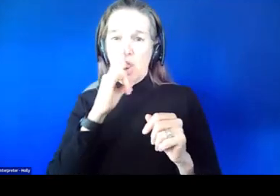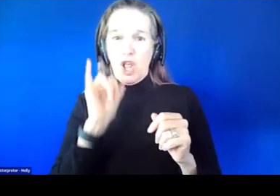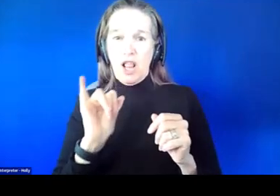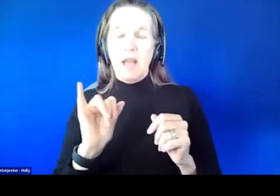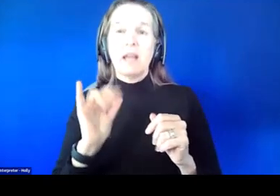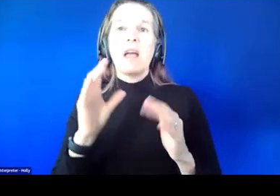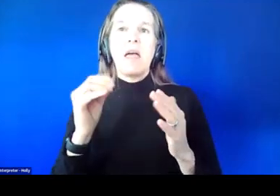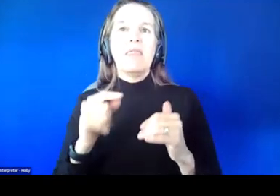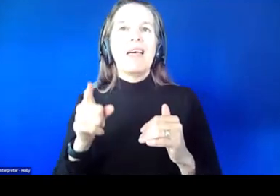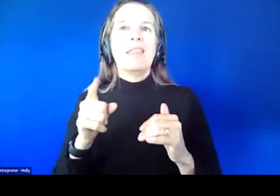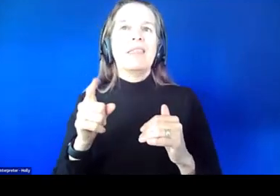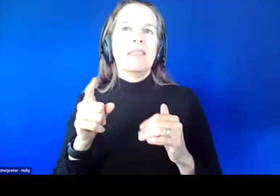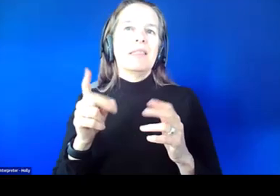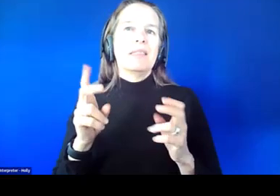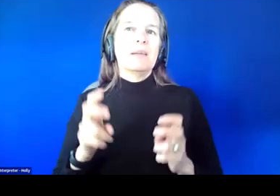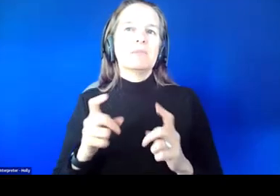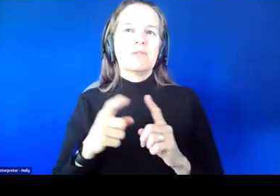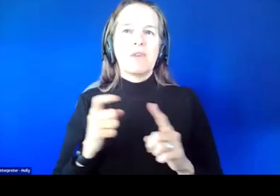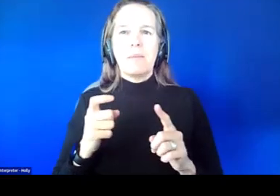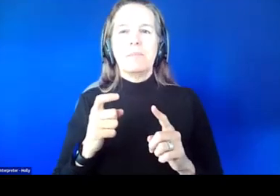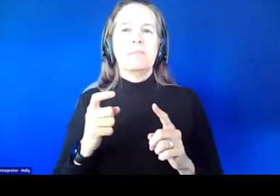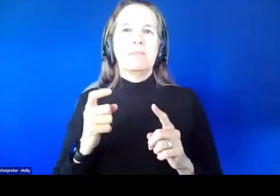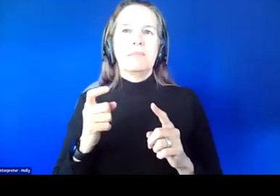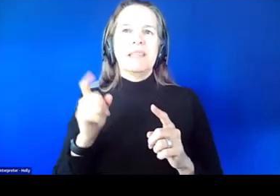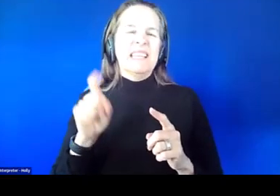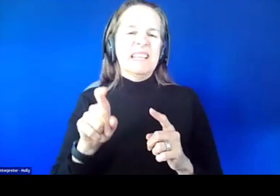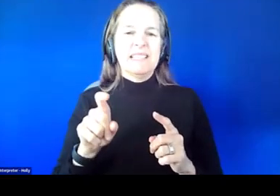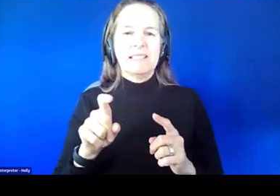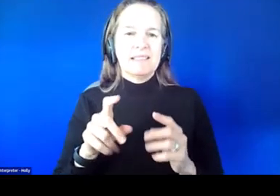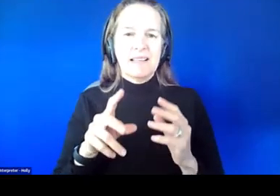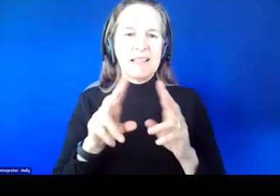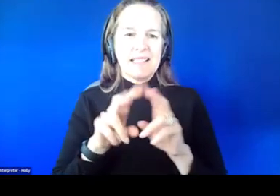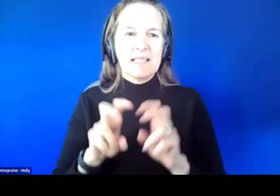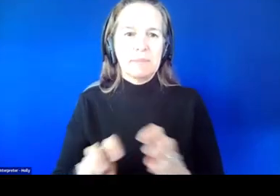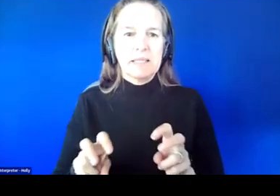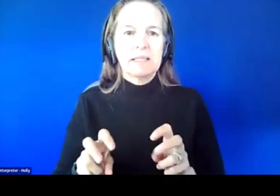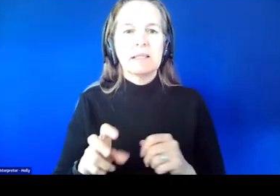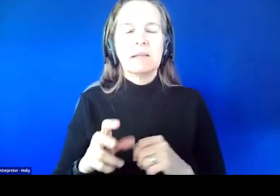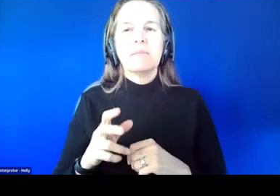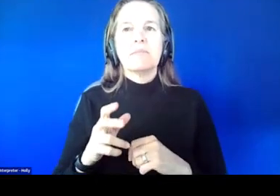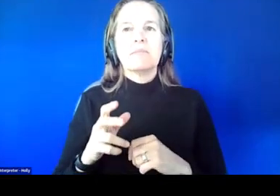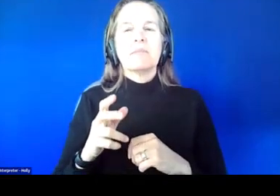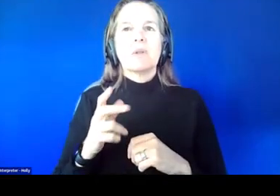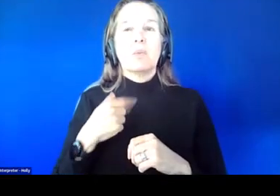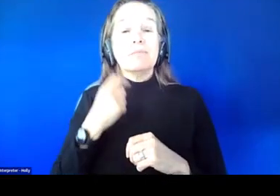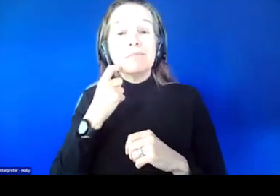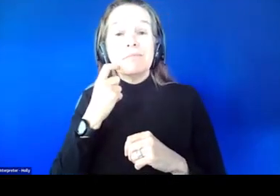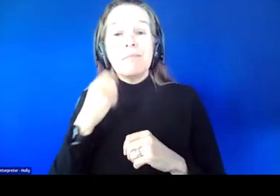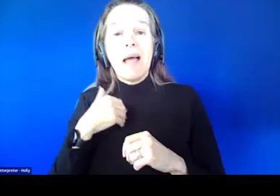from internal ads and needs assessments um recently we we utilize a needs assessment within the aging and